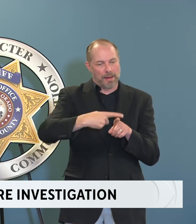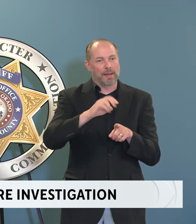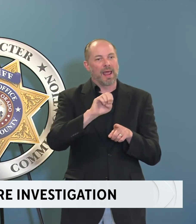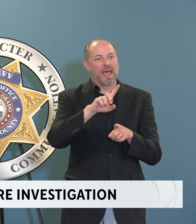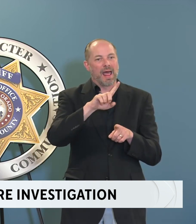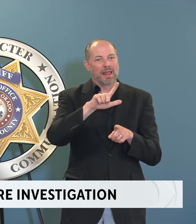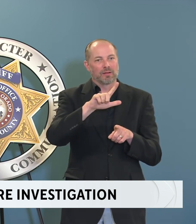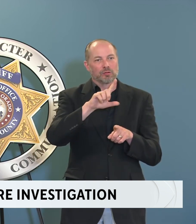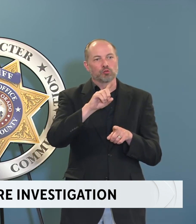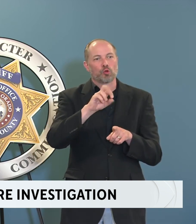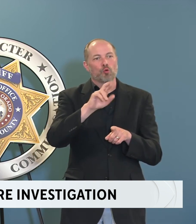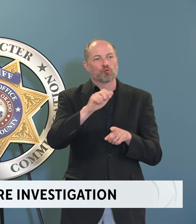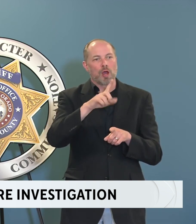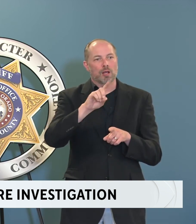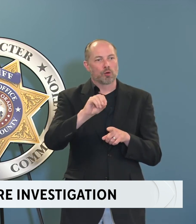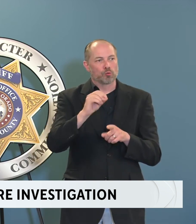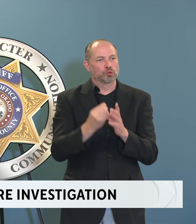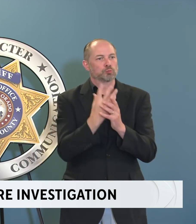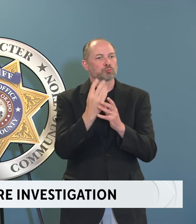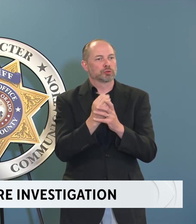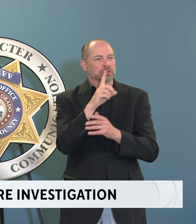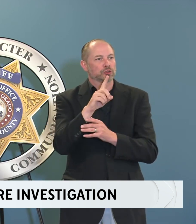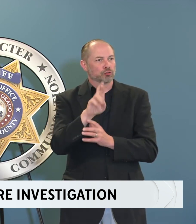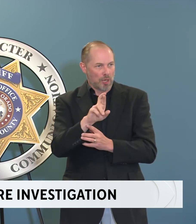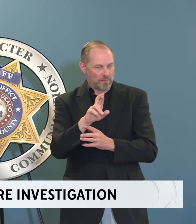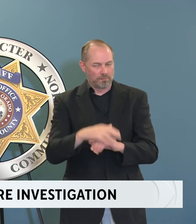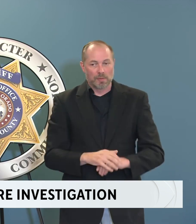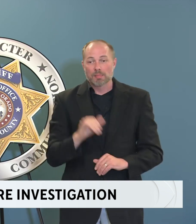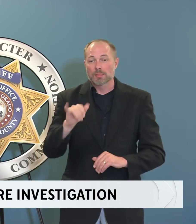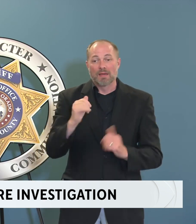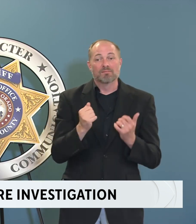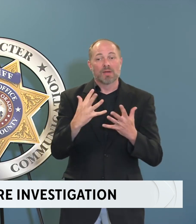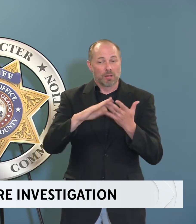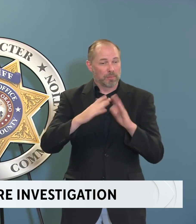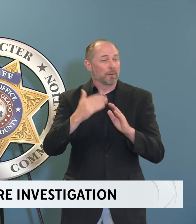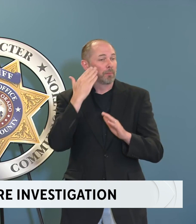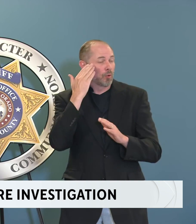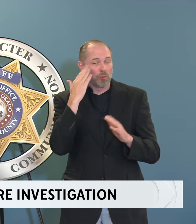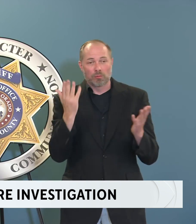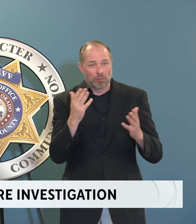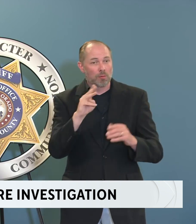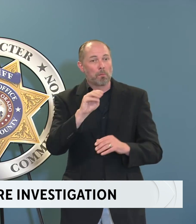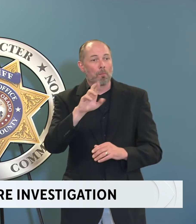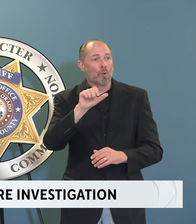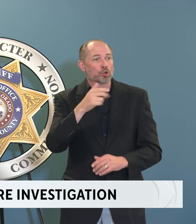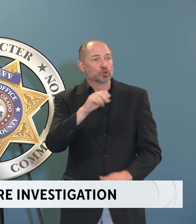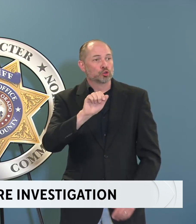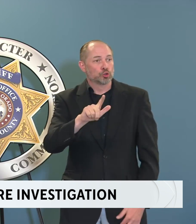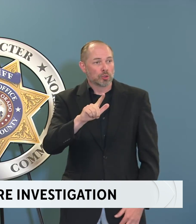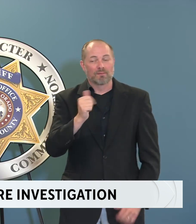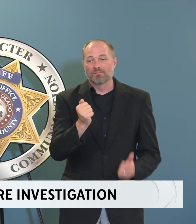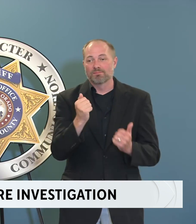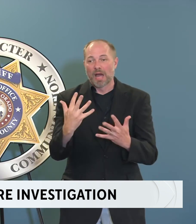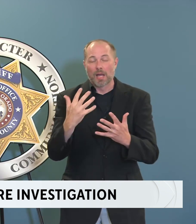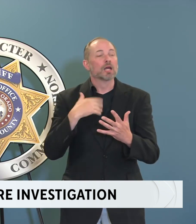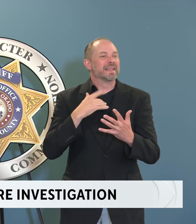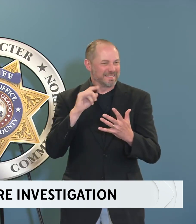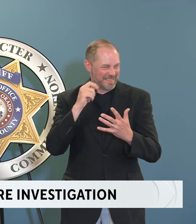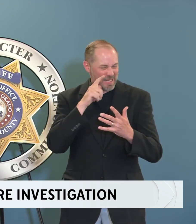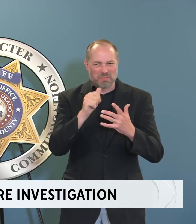THAT MORNING, SHORTLY AFTER 11:00 A.M., WE WERE ALERTED TO A NEW FIRE NEAR THE INTERSECTION OF HIGHWAY 93 AND